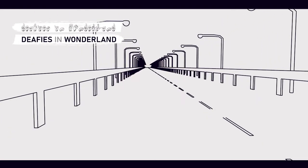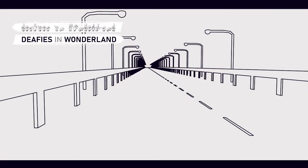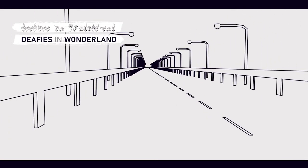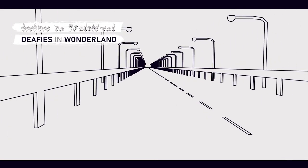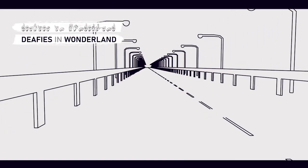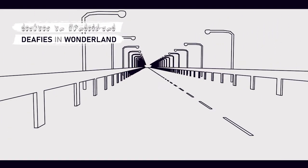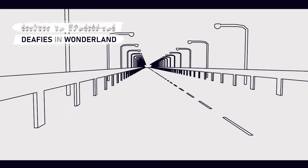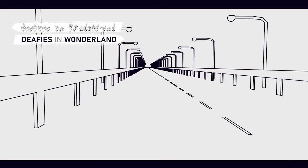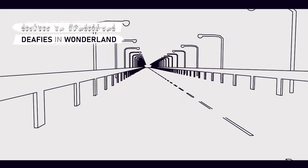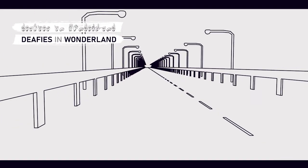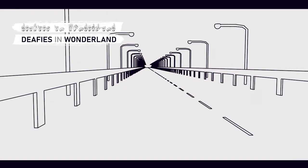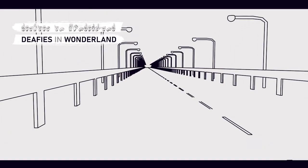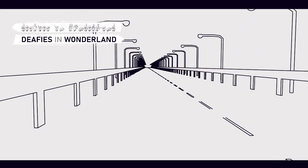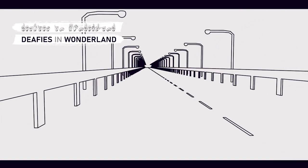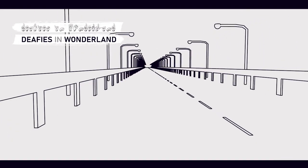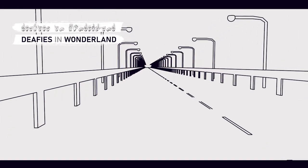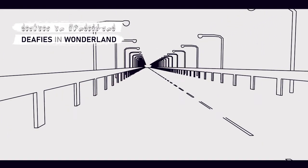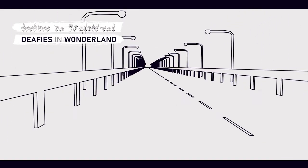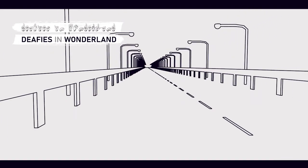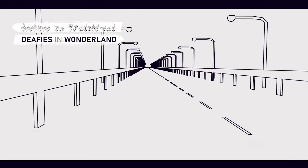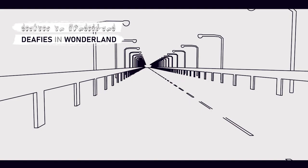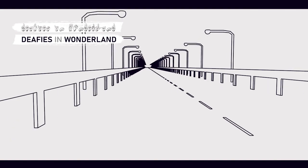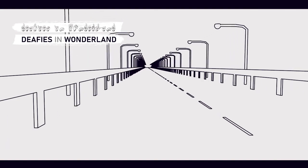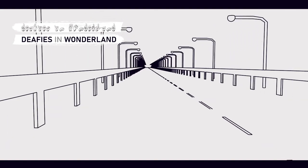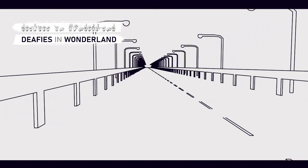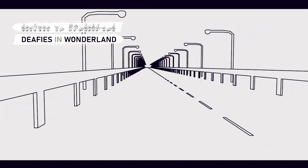So I cannot come out of my shell